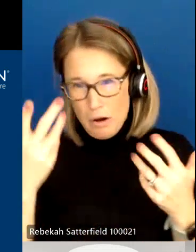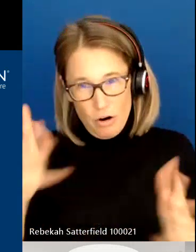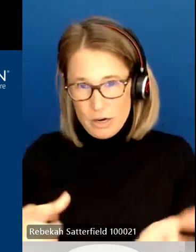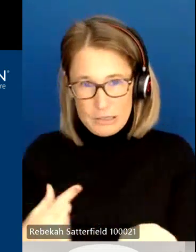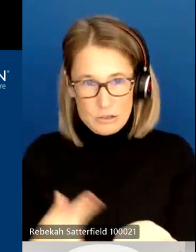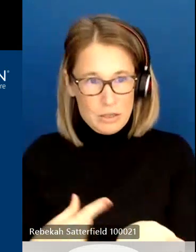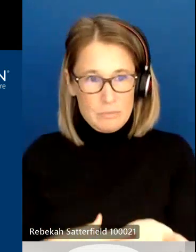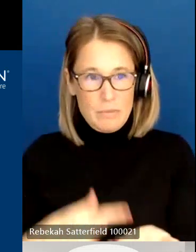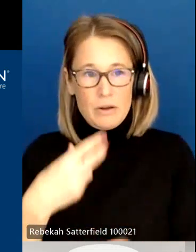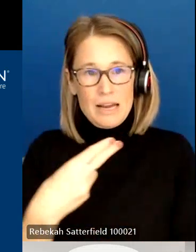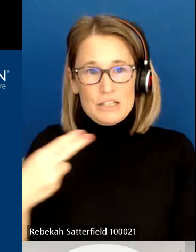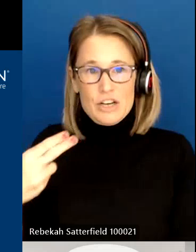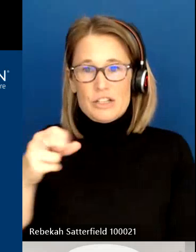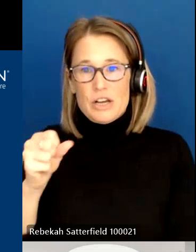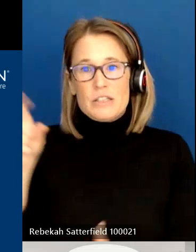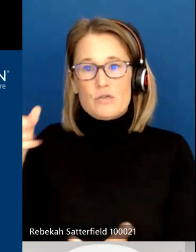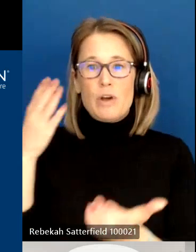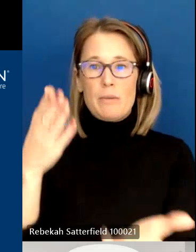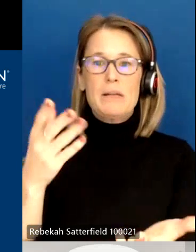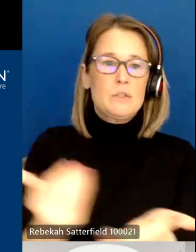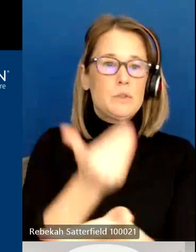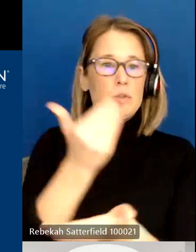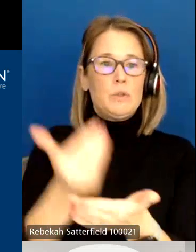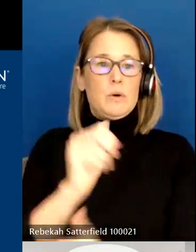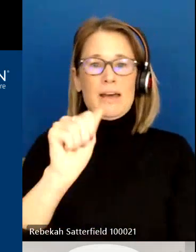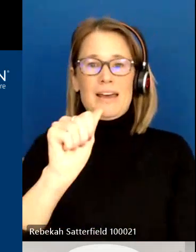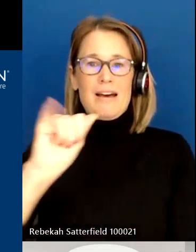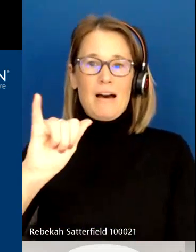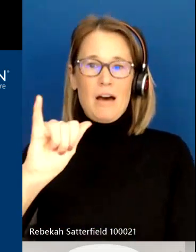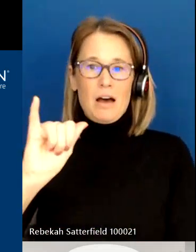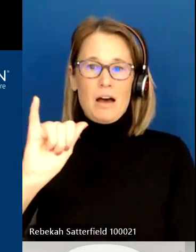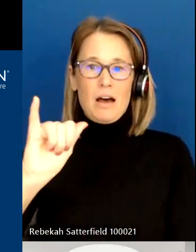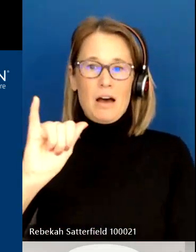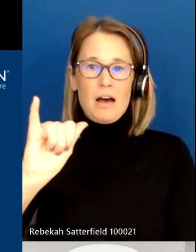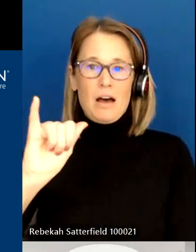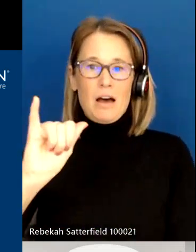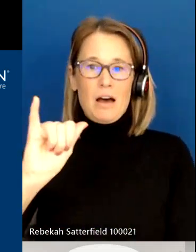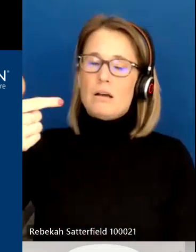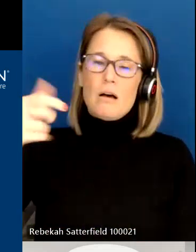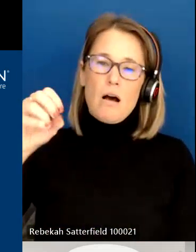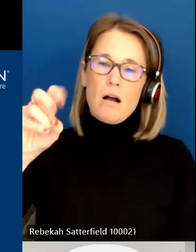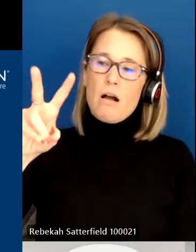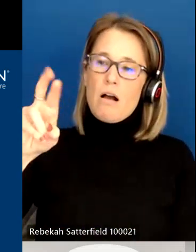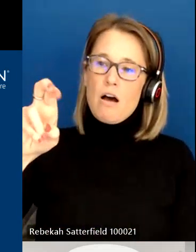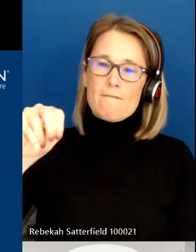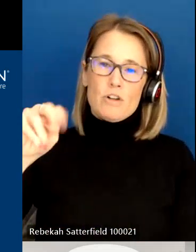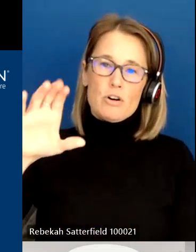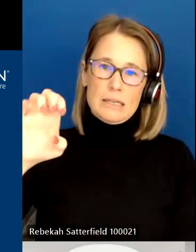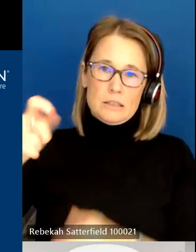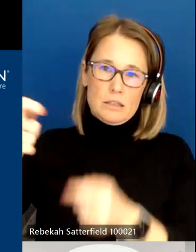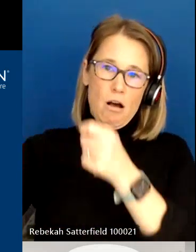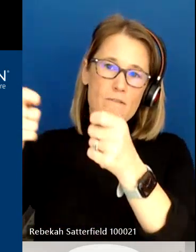HHS recommends these new AI governance groups AI governance committees um within hospitals Health